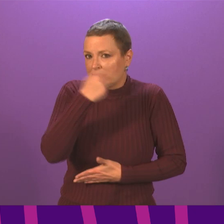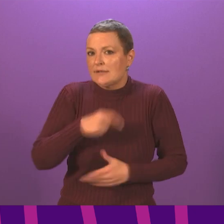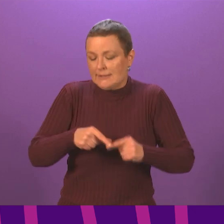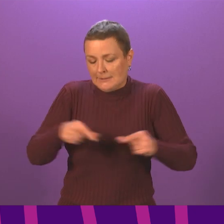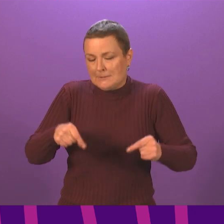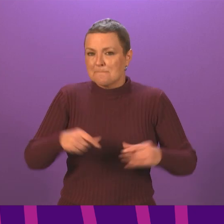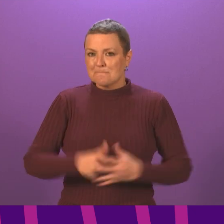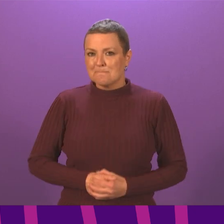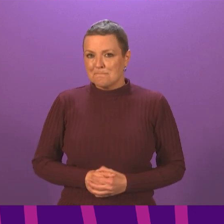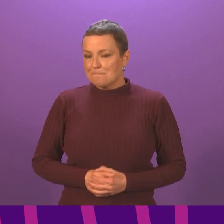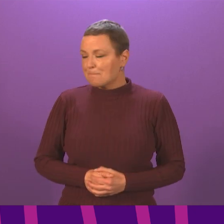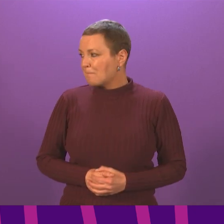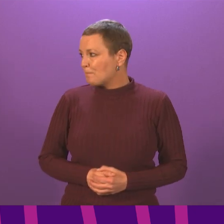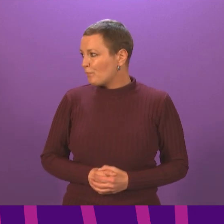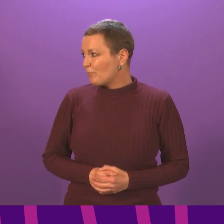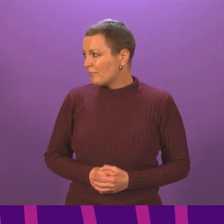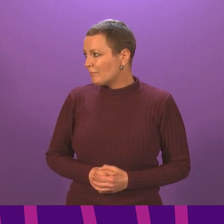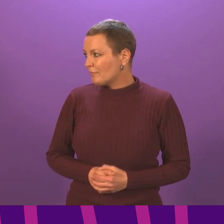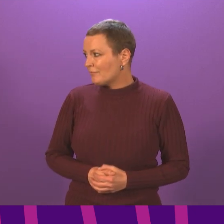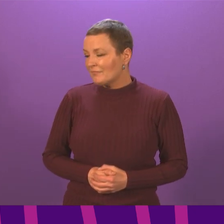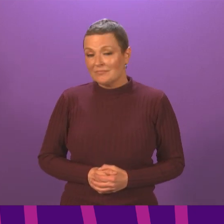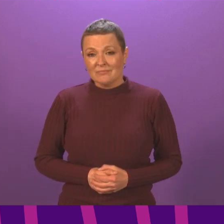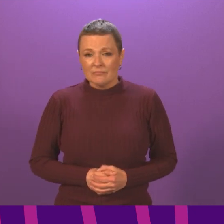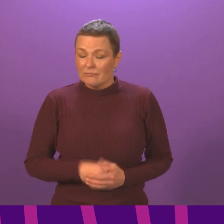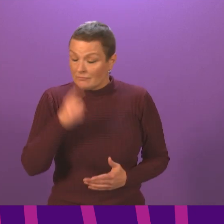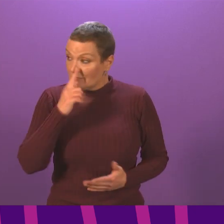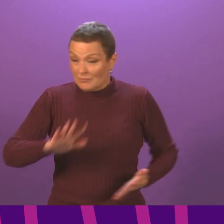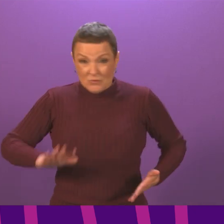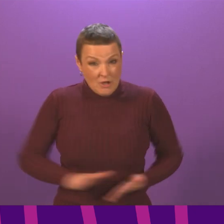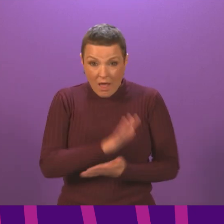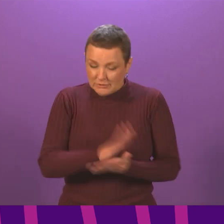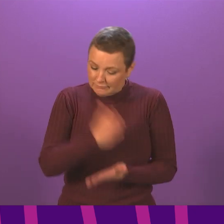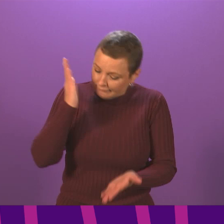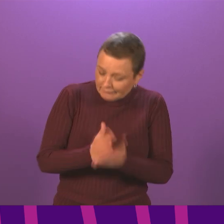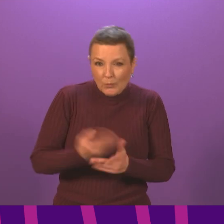Jamie Greene (West Scotland) (Con): I welcome plans for rapid testing to get students